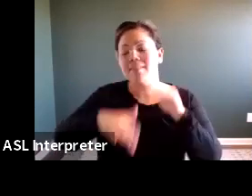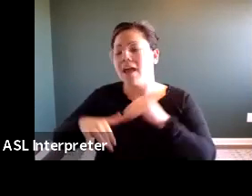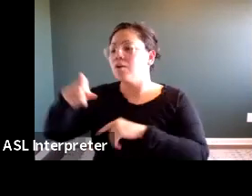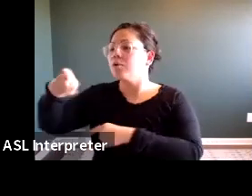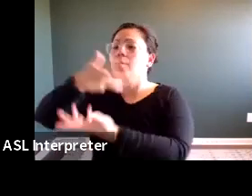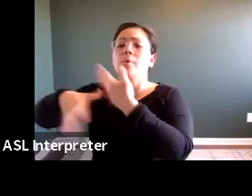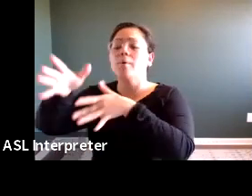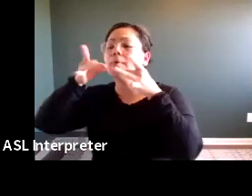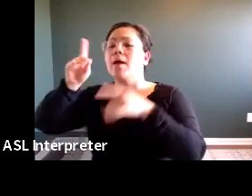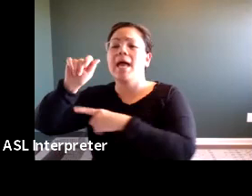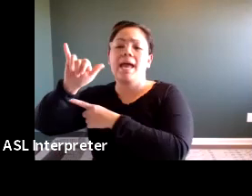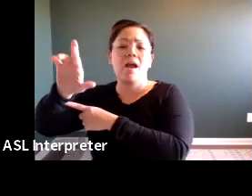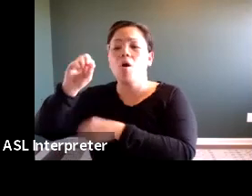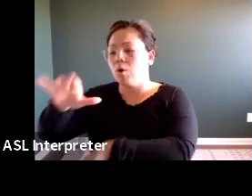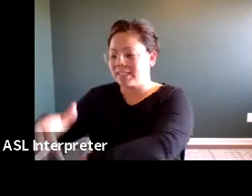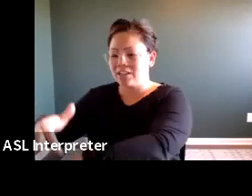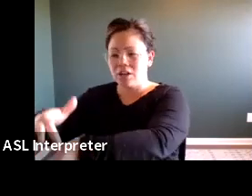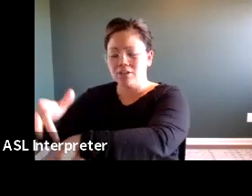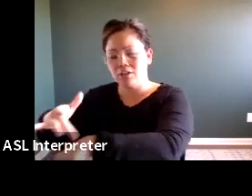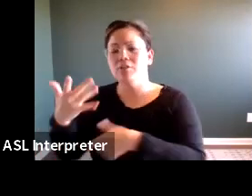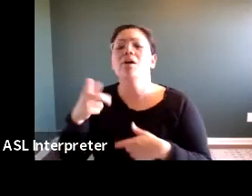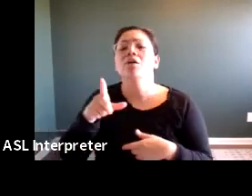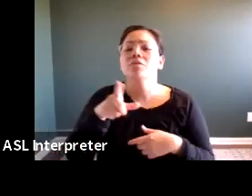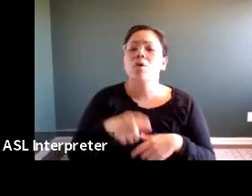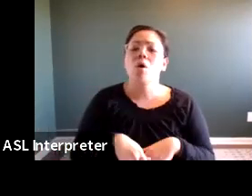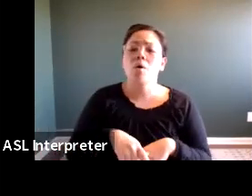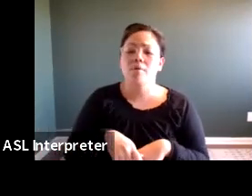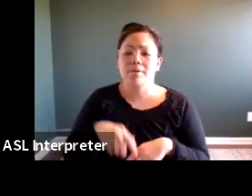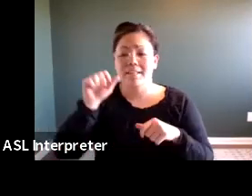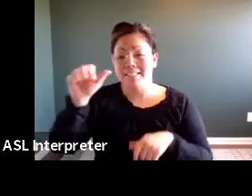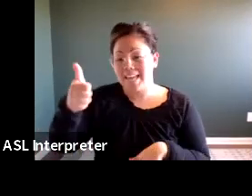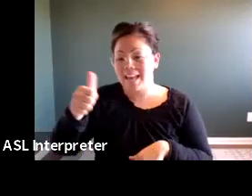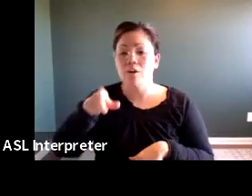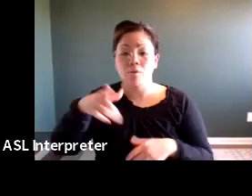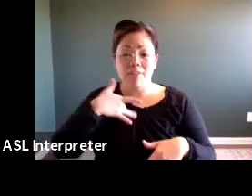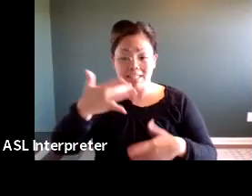plus COVID-19. And then of course do not go to work or other locations when you feel sick or symptomatic.